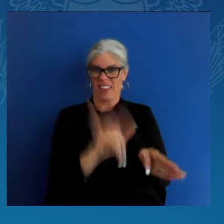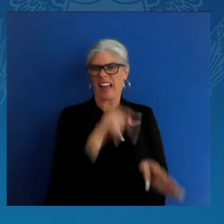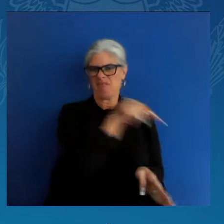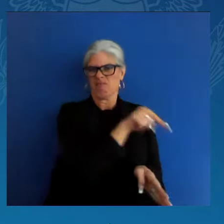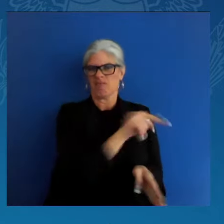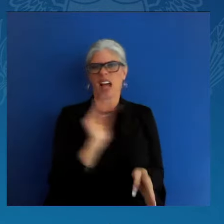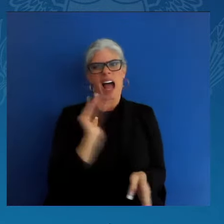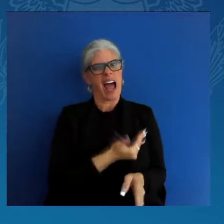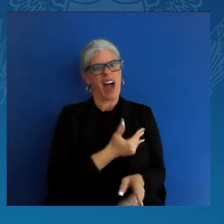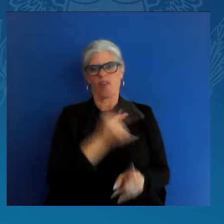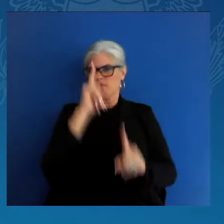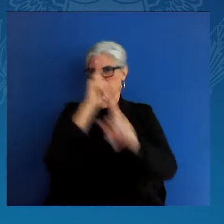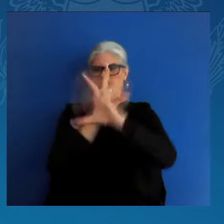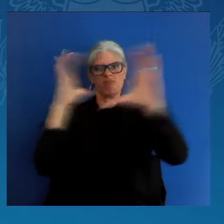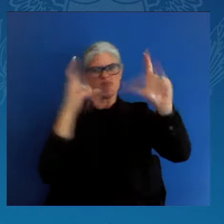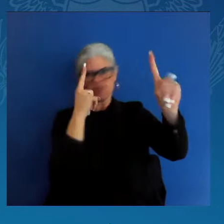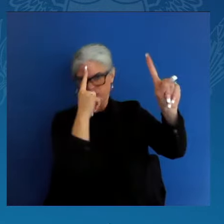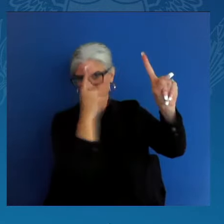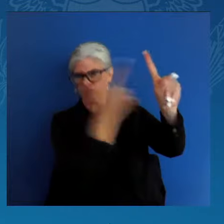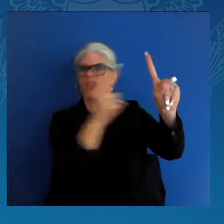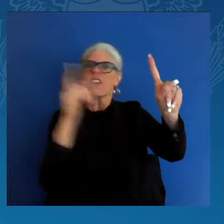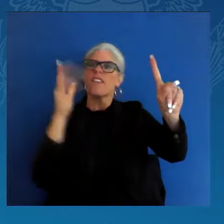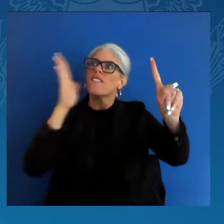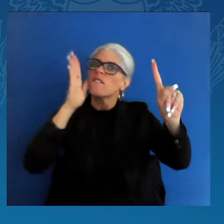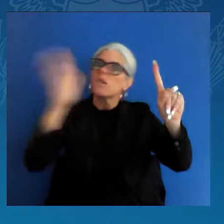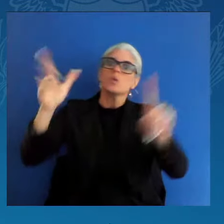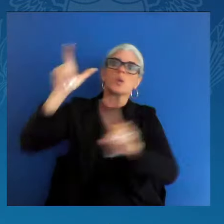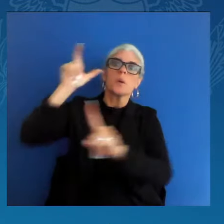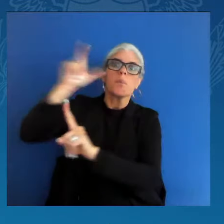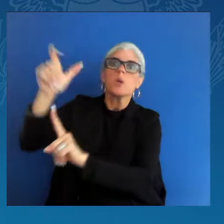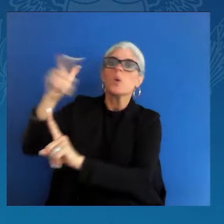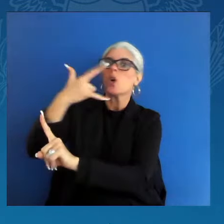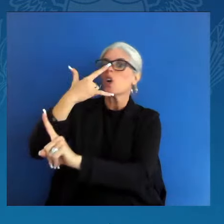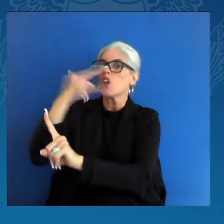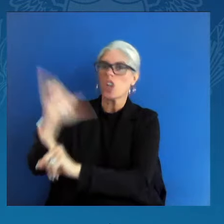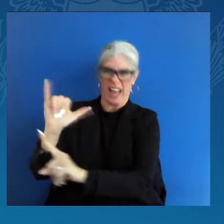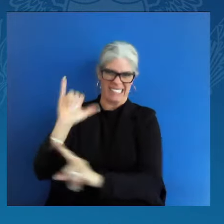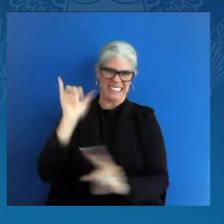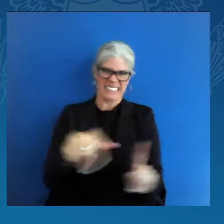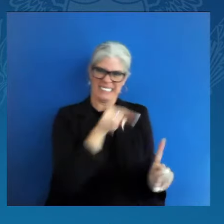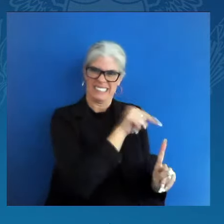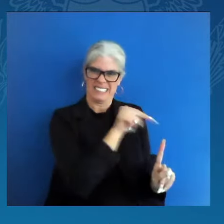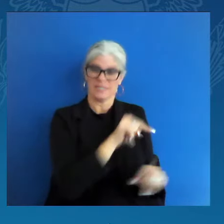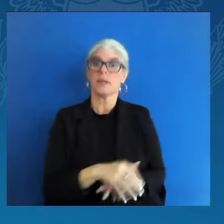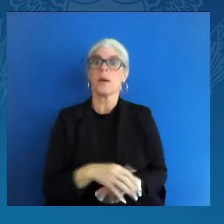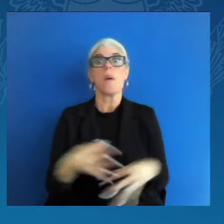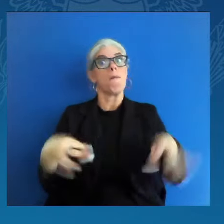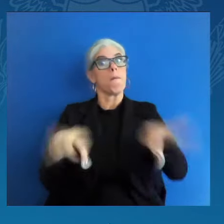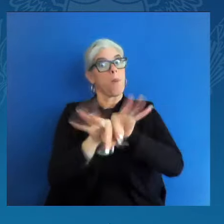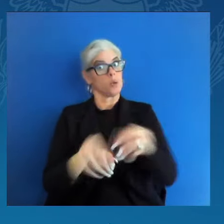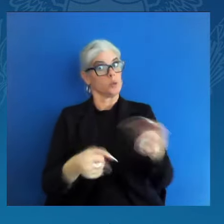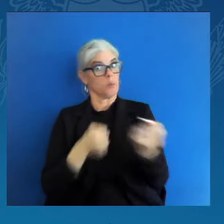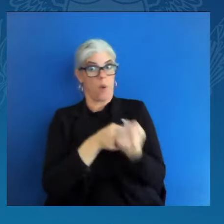peaceful and sustainable exploration of Cislunar space. As an example of the impact of this strategy,